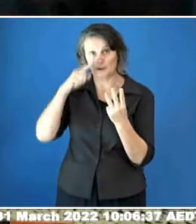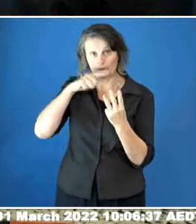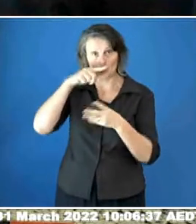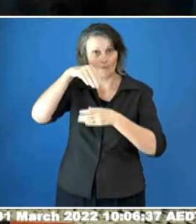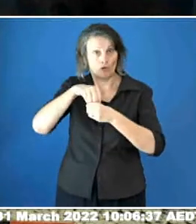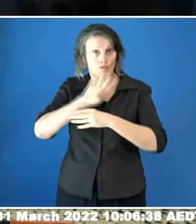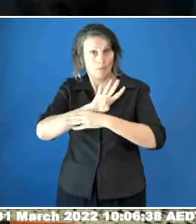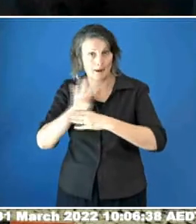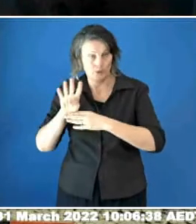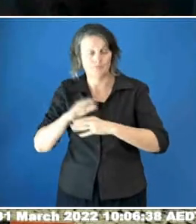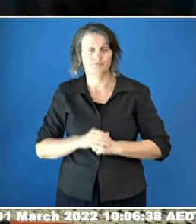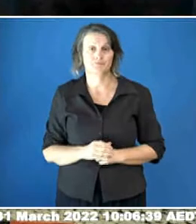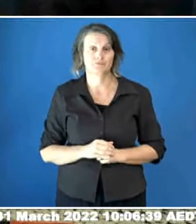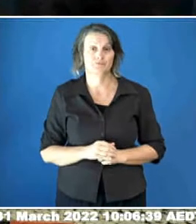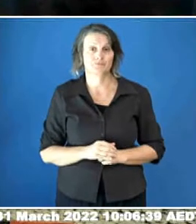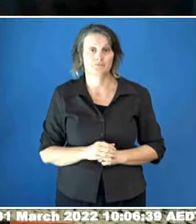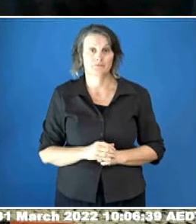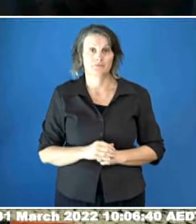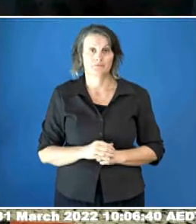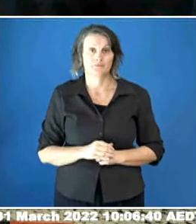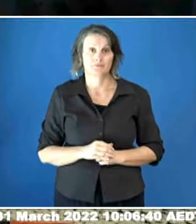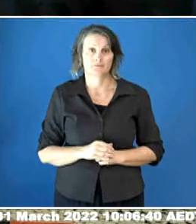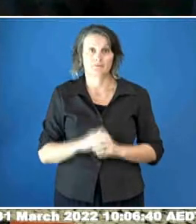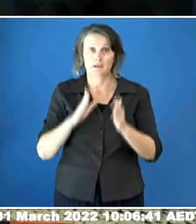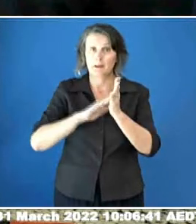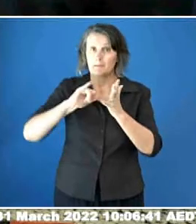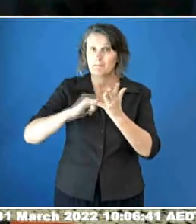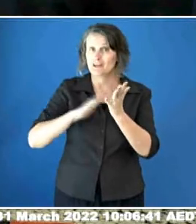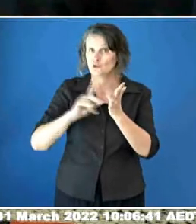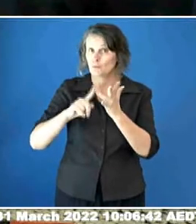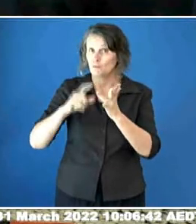Tess Moodie has been in the hearing room and following the proceedings during the course